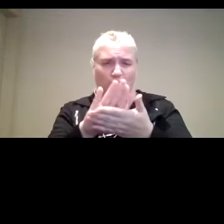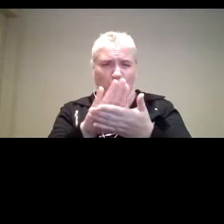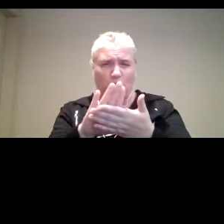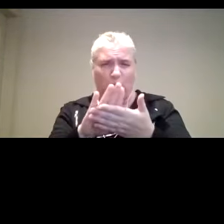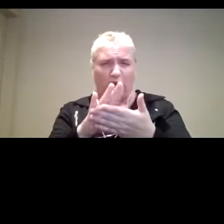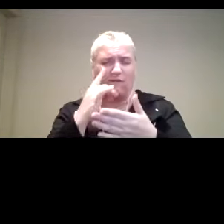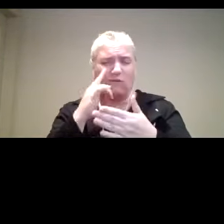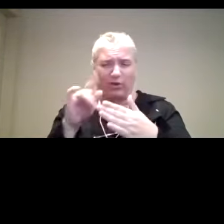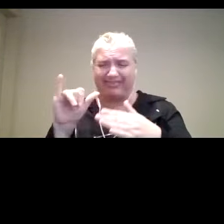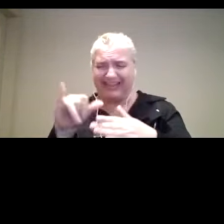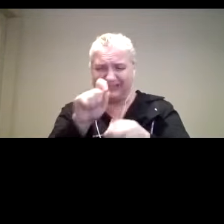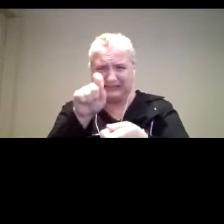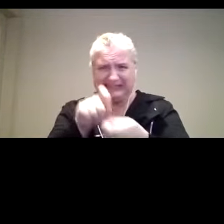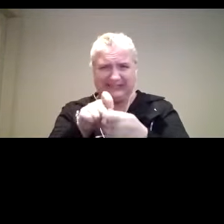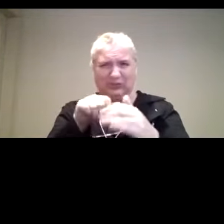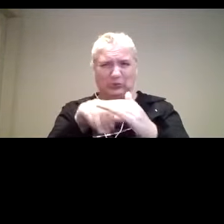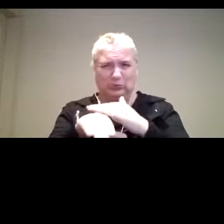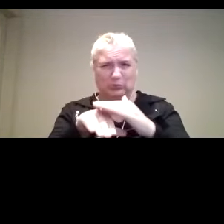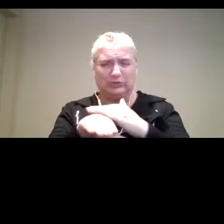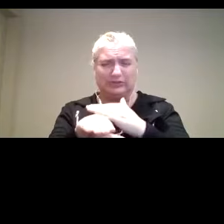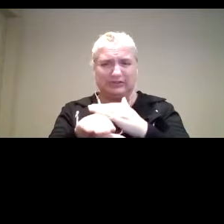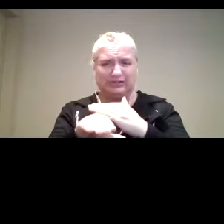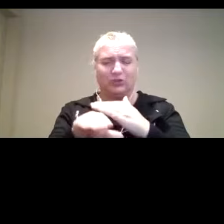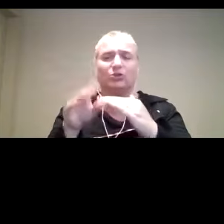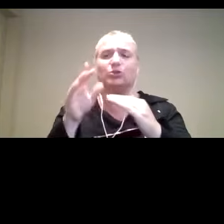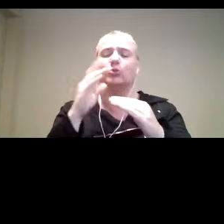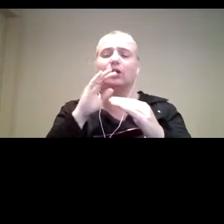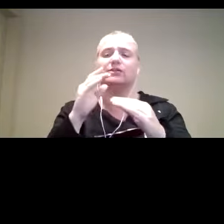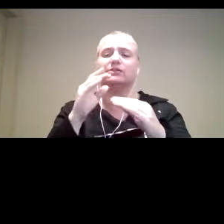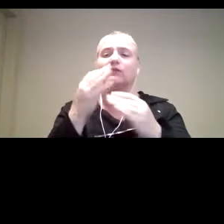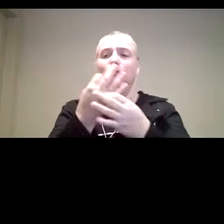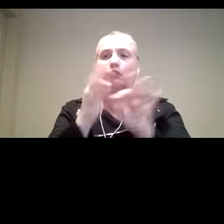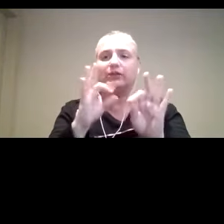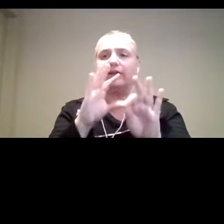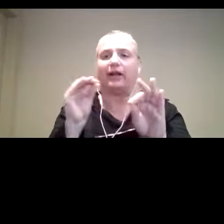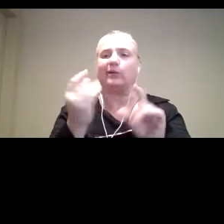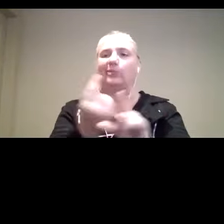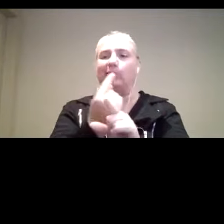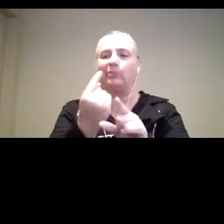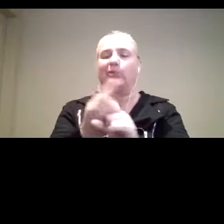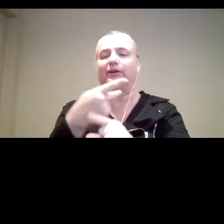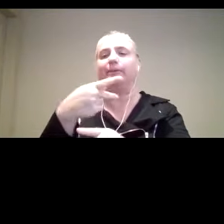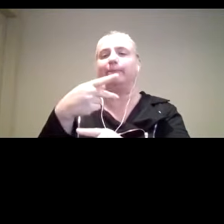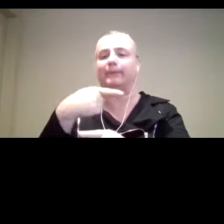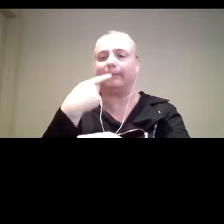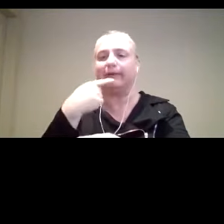to access their free and appropriate public education, they need counseling services,